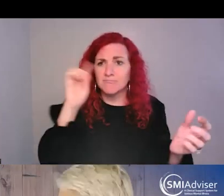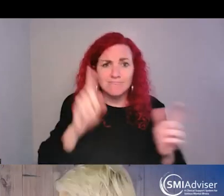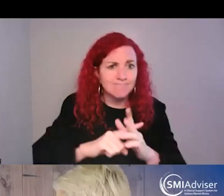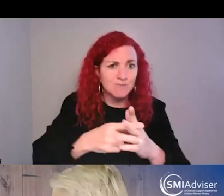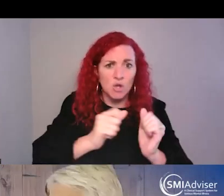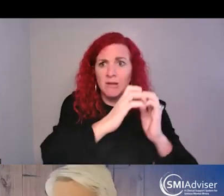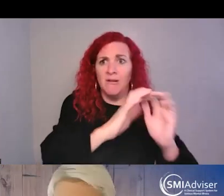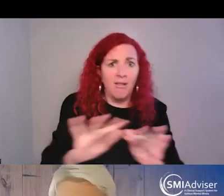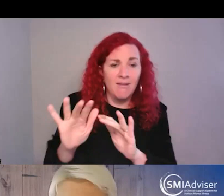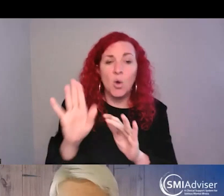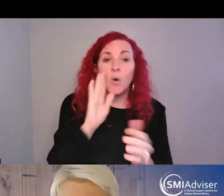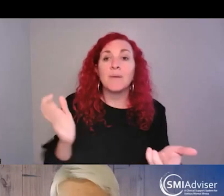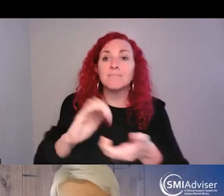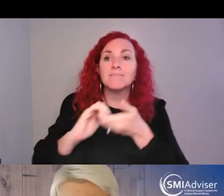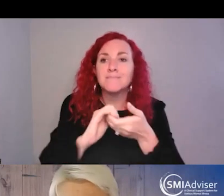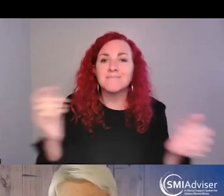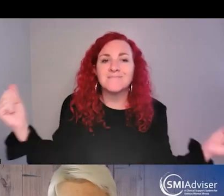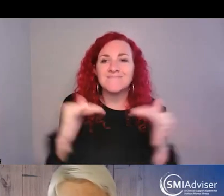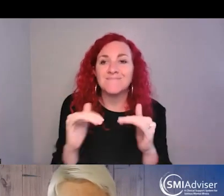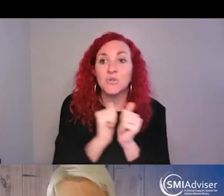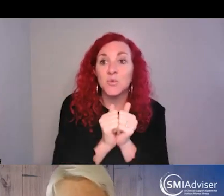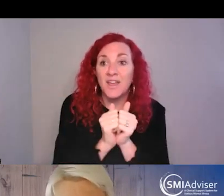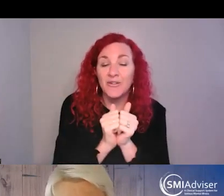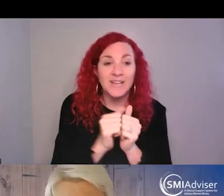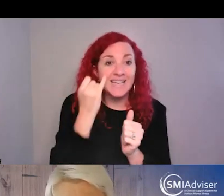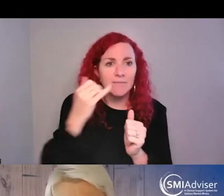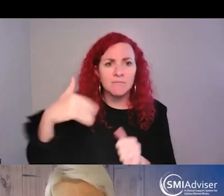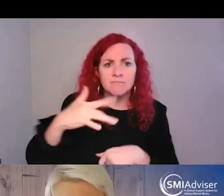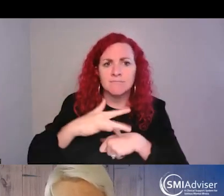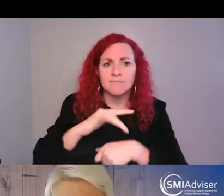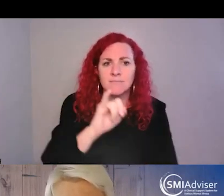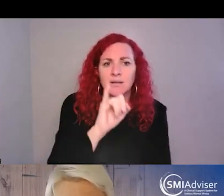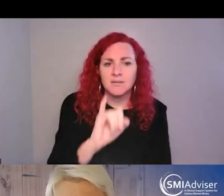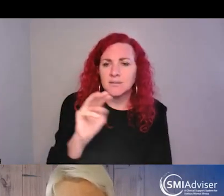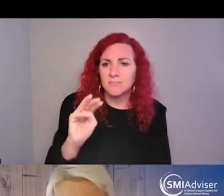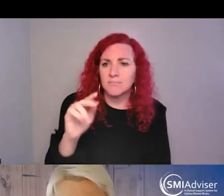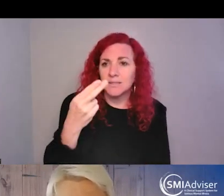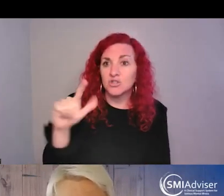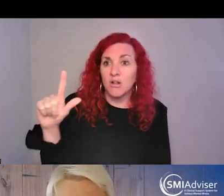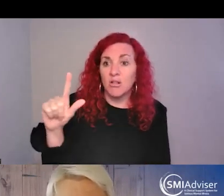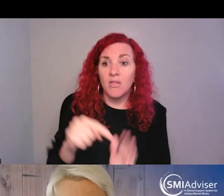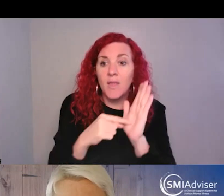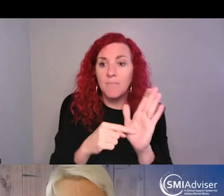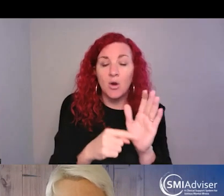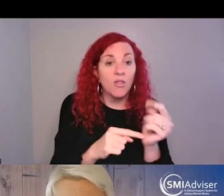IF YOU HAVE NOT BEEN BEFORE, THE MODEL IS THERE A CONVENING OF EVERYONE ON THURSDAY AND FRIDAY.